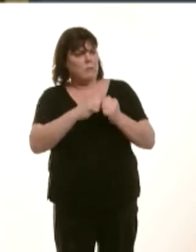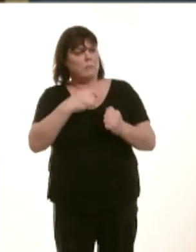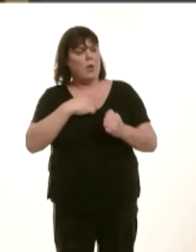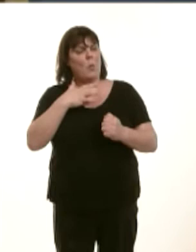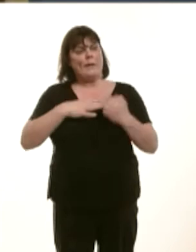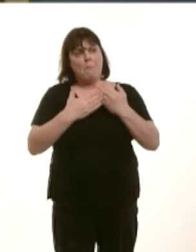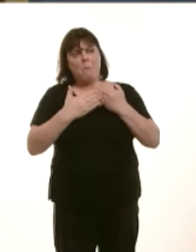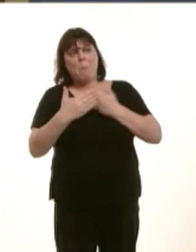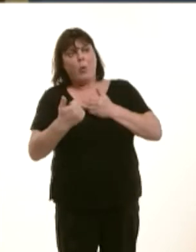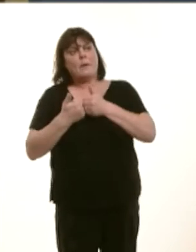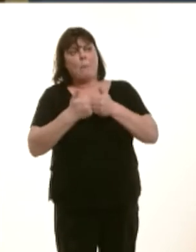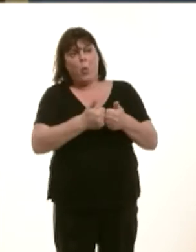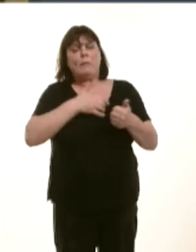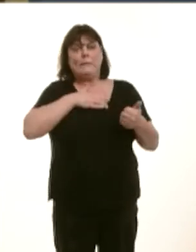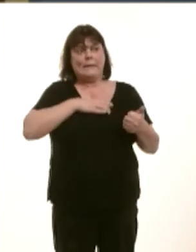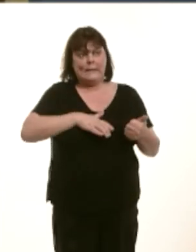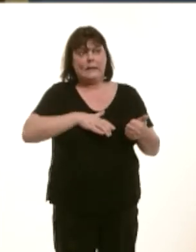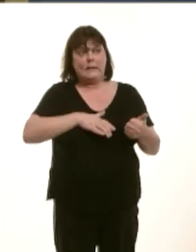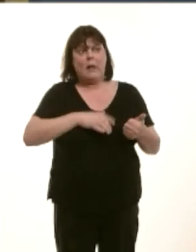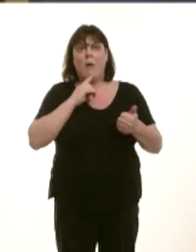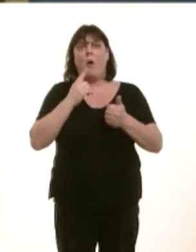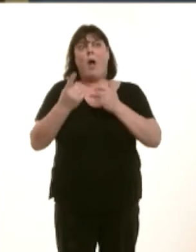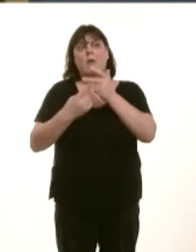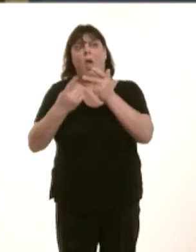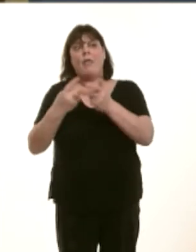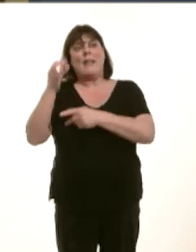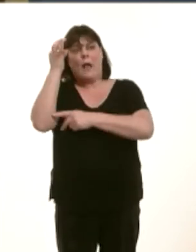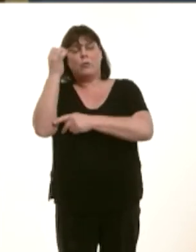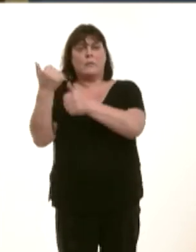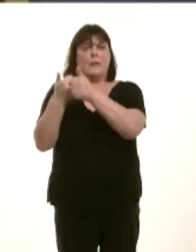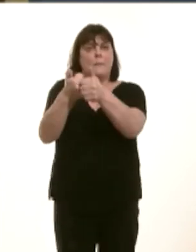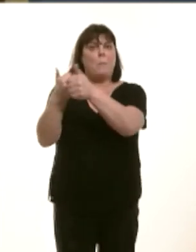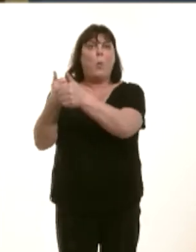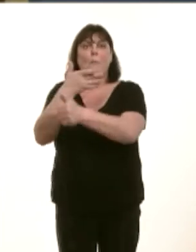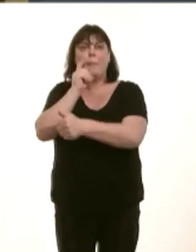of support being provided by other local authorities across Wales, and will you also agree with